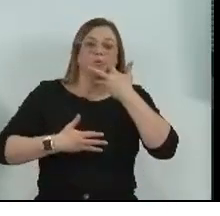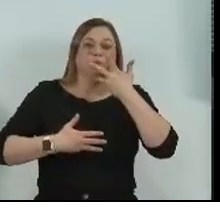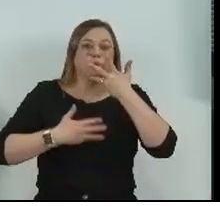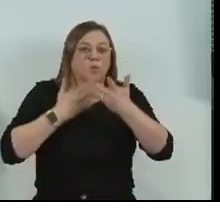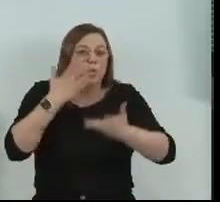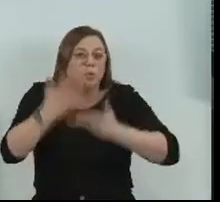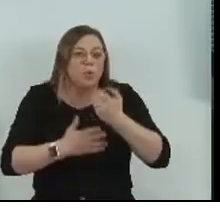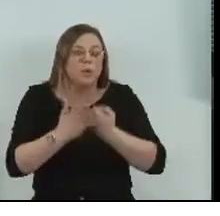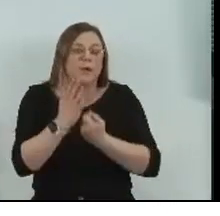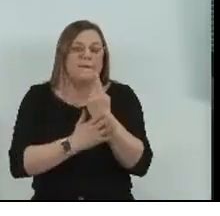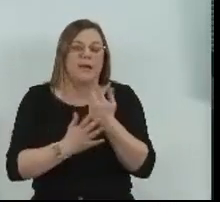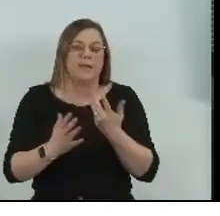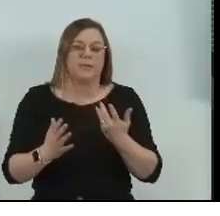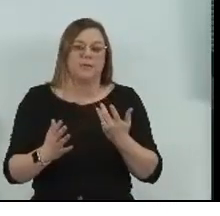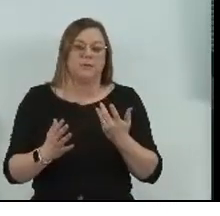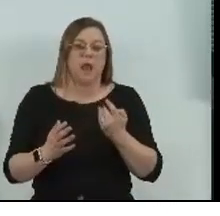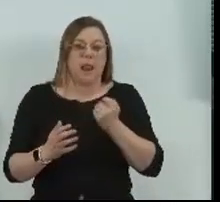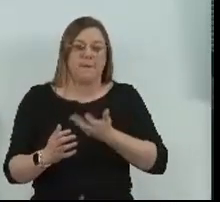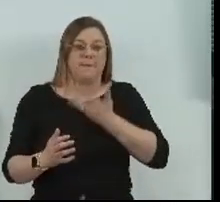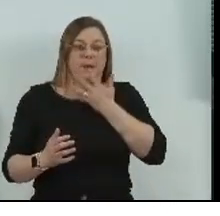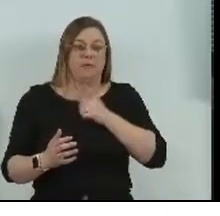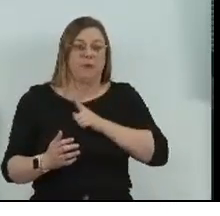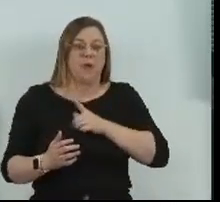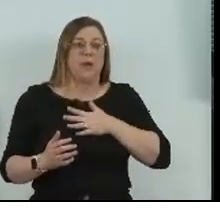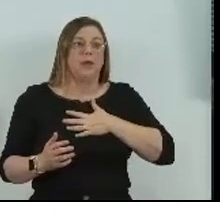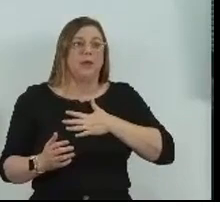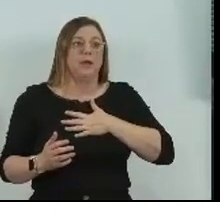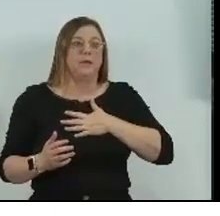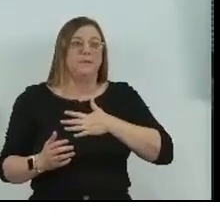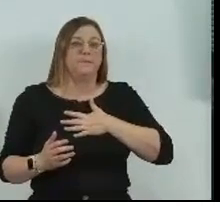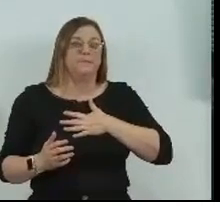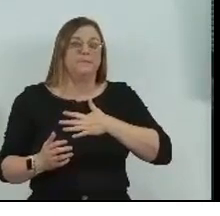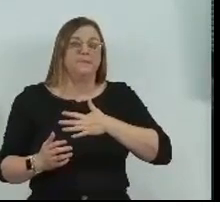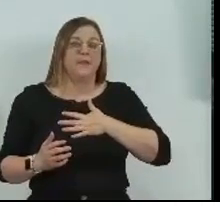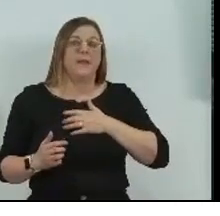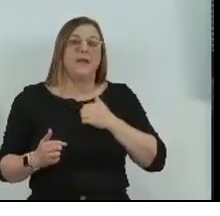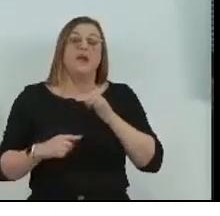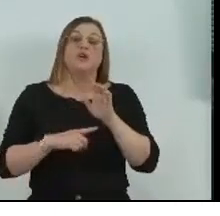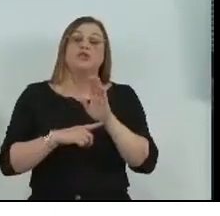And it was like slightly embarrassing for me because the, the, the Channel 4